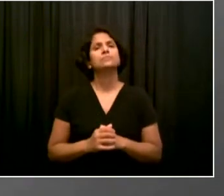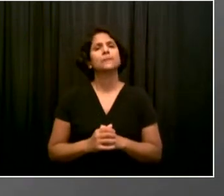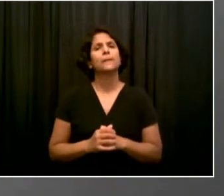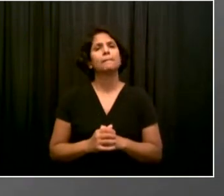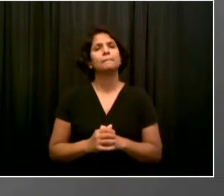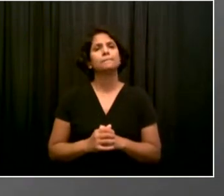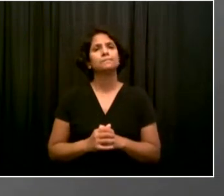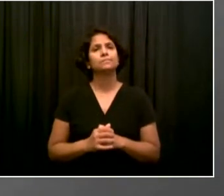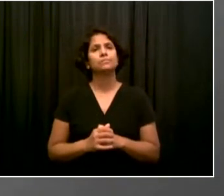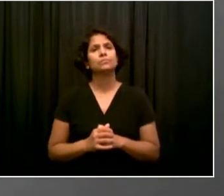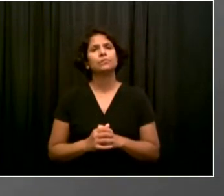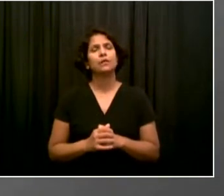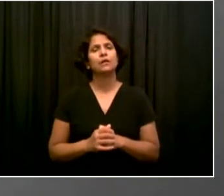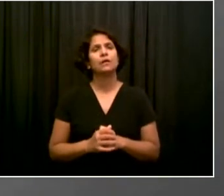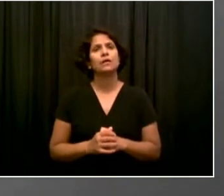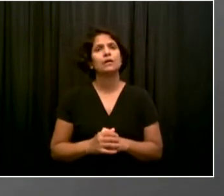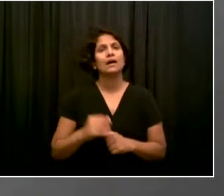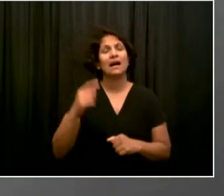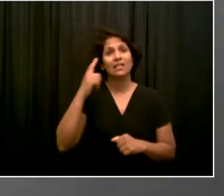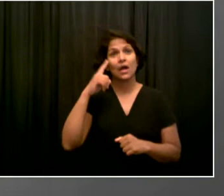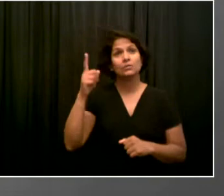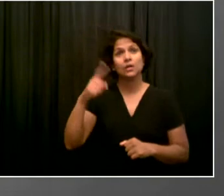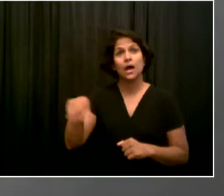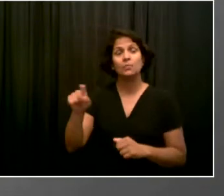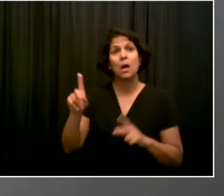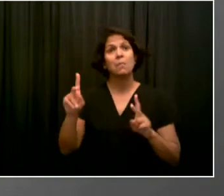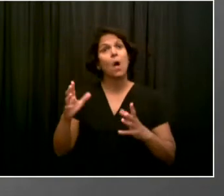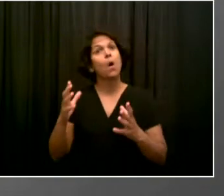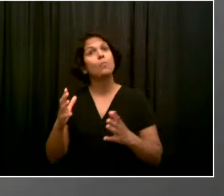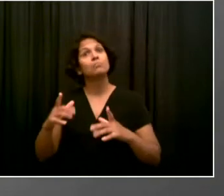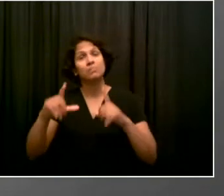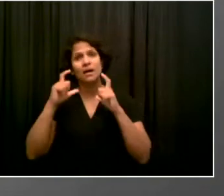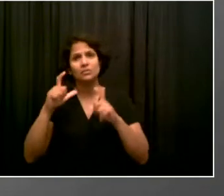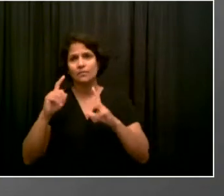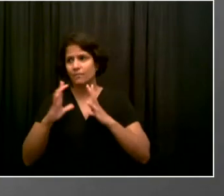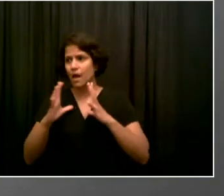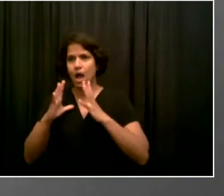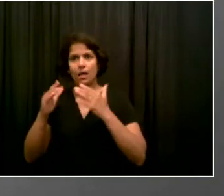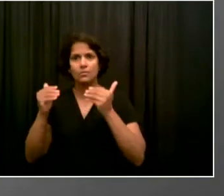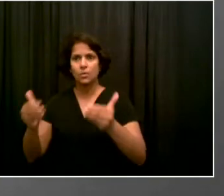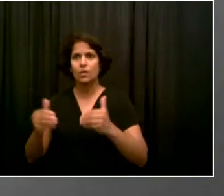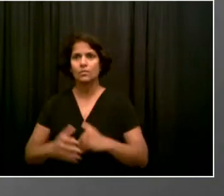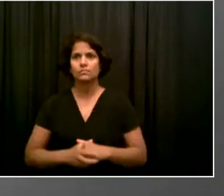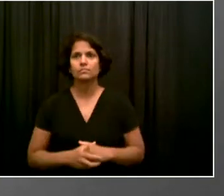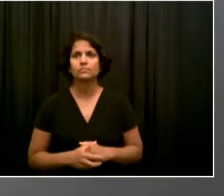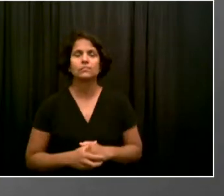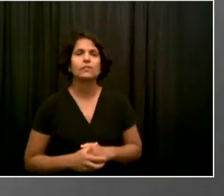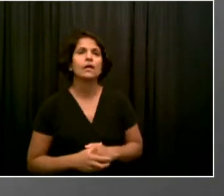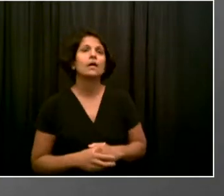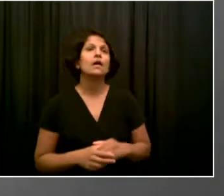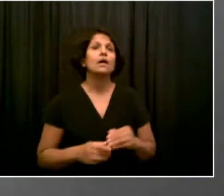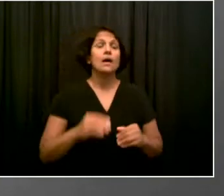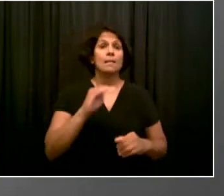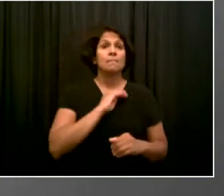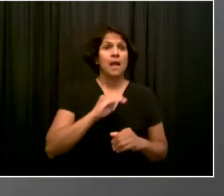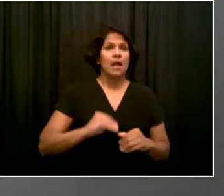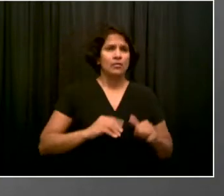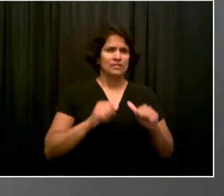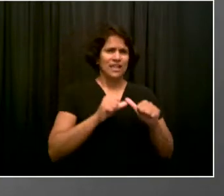RESPECTED PEOPLE'S DESIRE WHEN THEY WISH